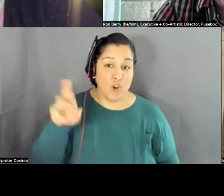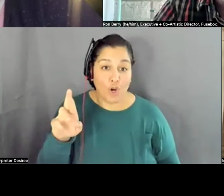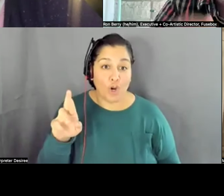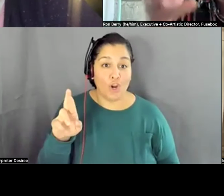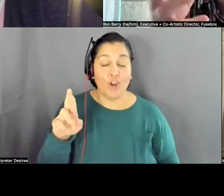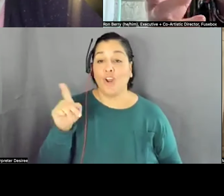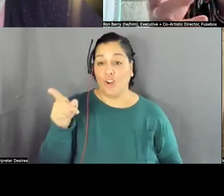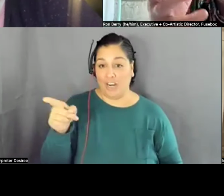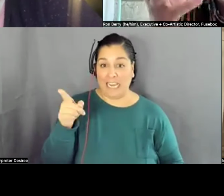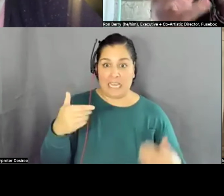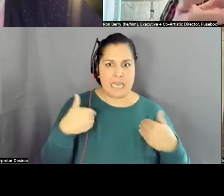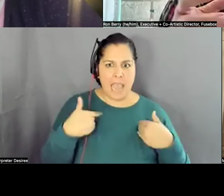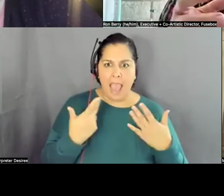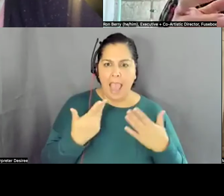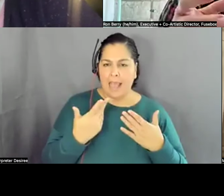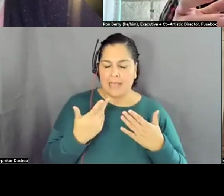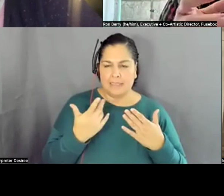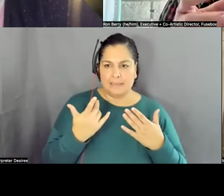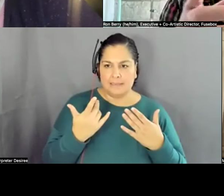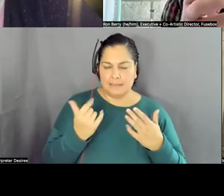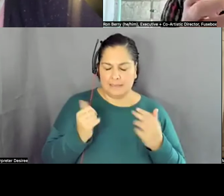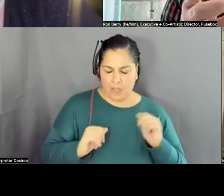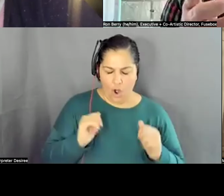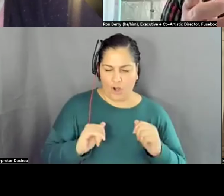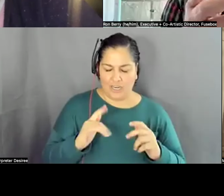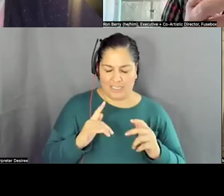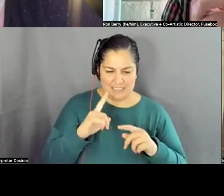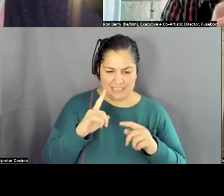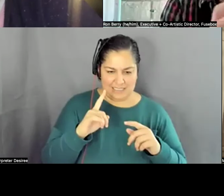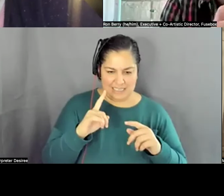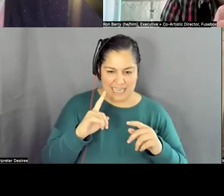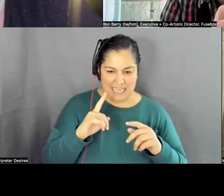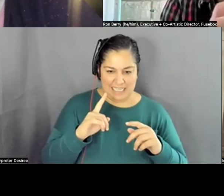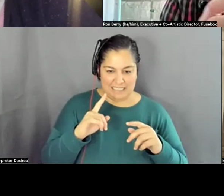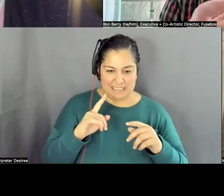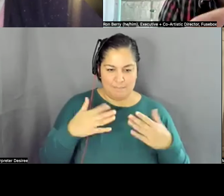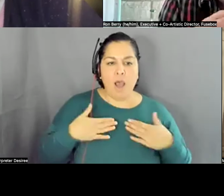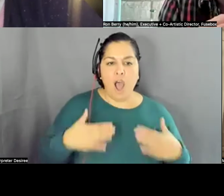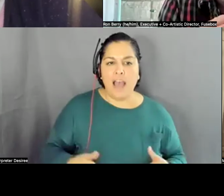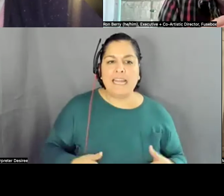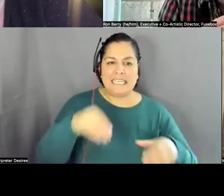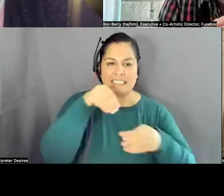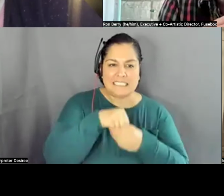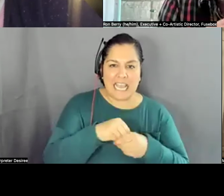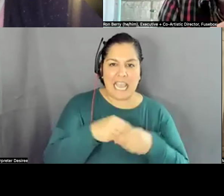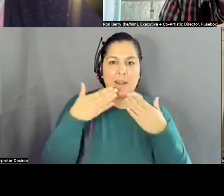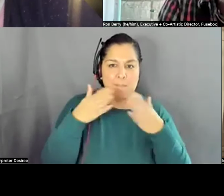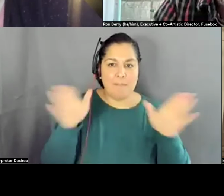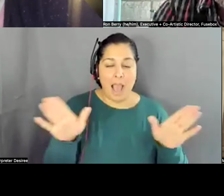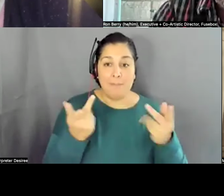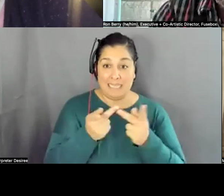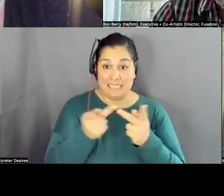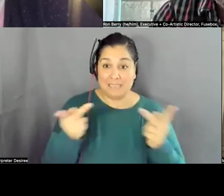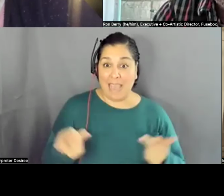And it's literally like groups of a group of dancers making basically geometric shapes in public spaces.